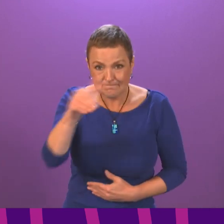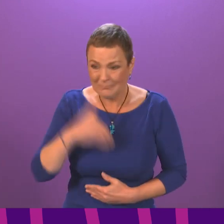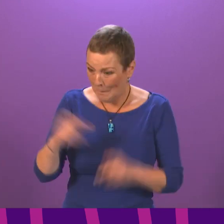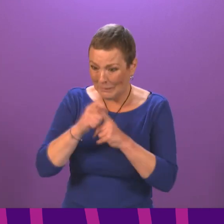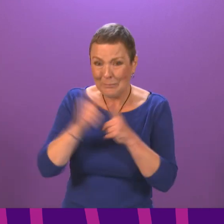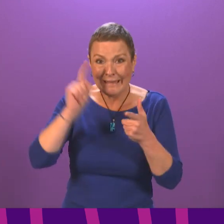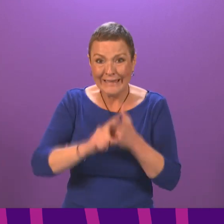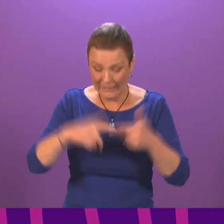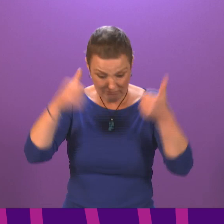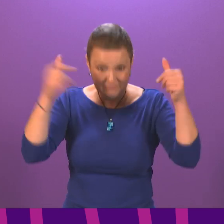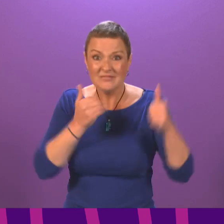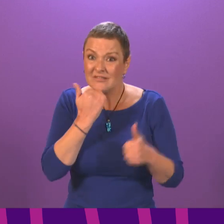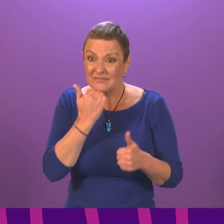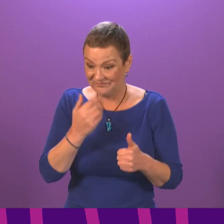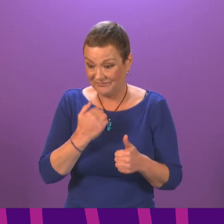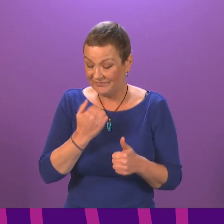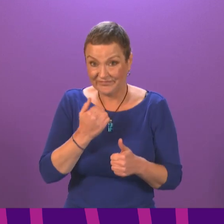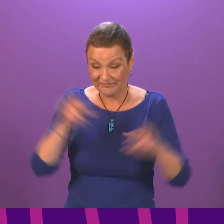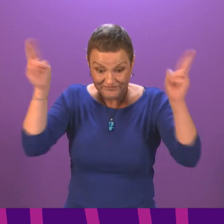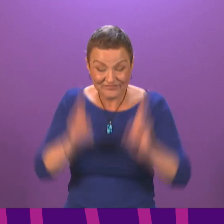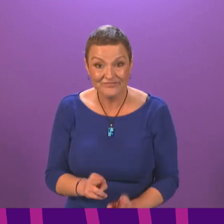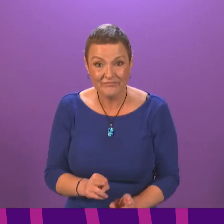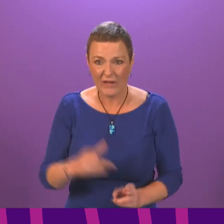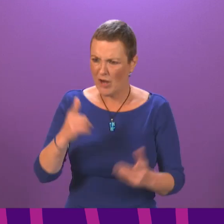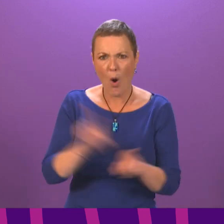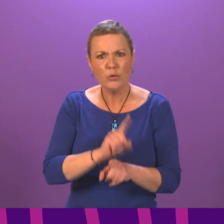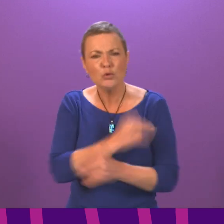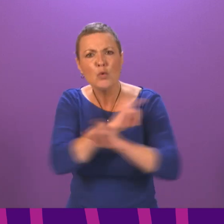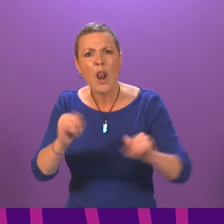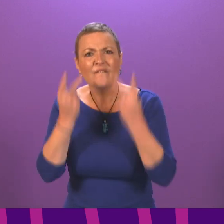protective equipment, and the denial of visiting rights. In addition, once again, we are learning